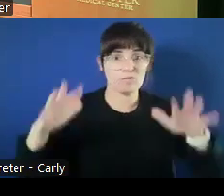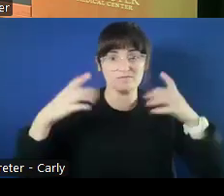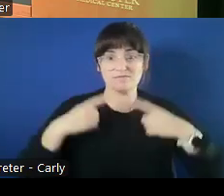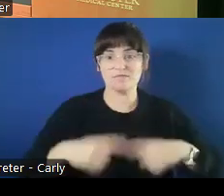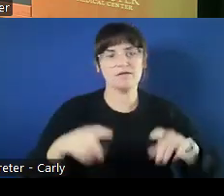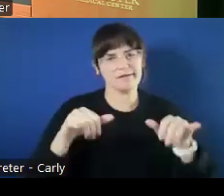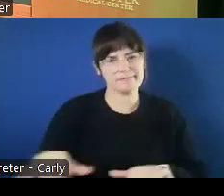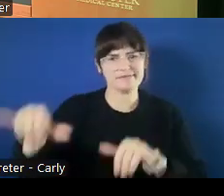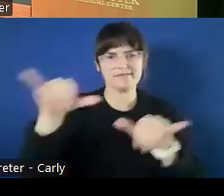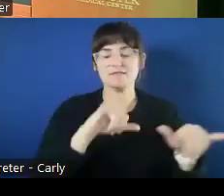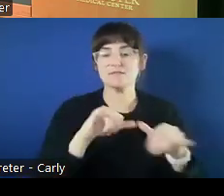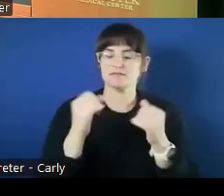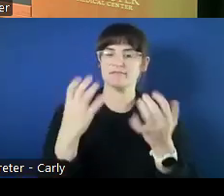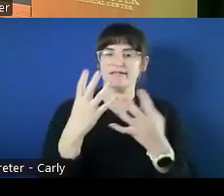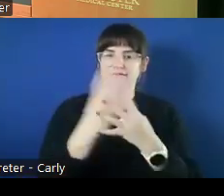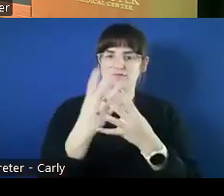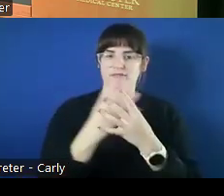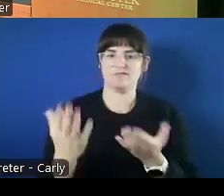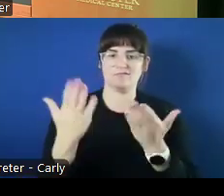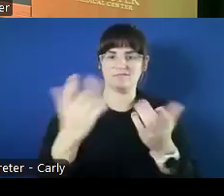recommended by a number of different organizations for patients with heart